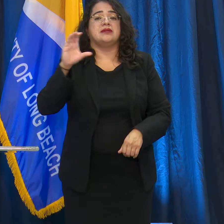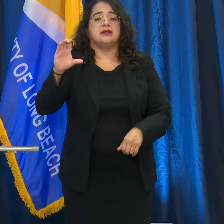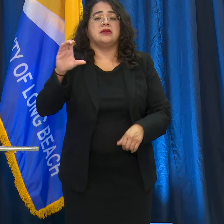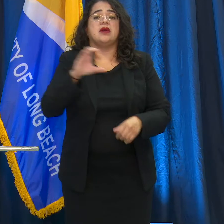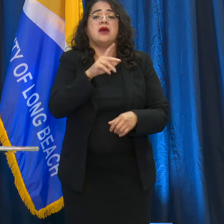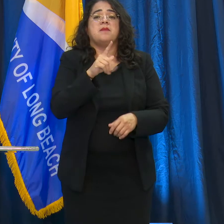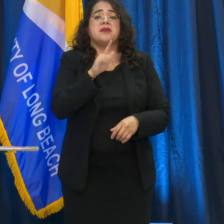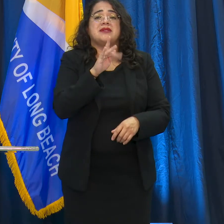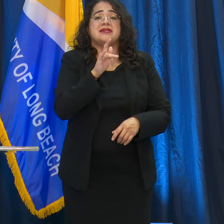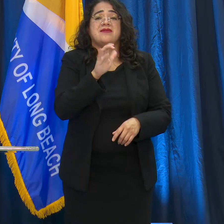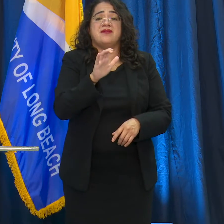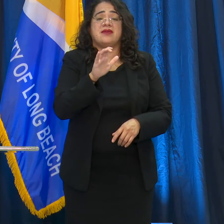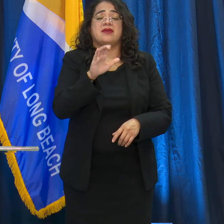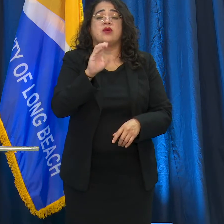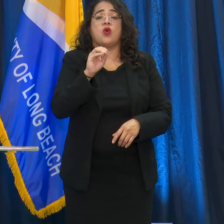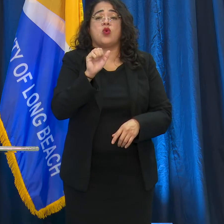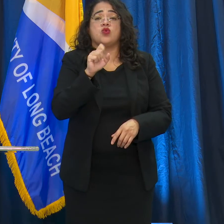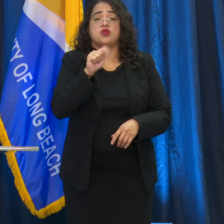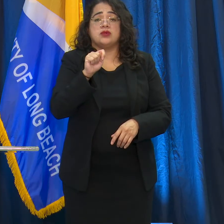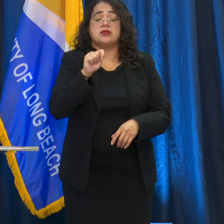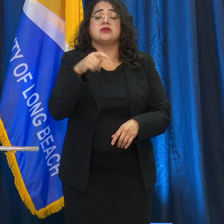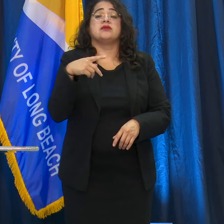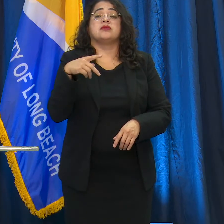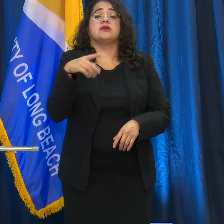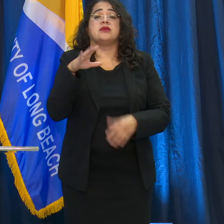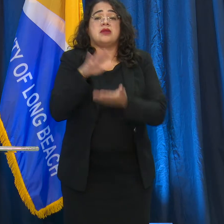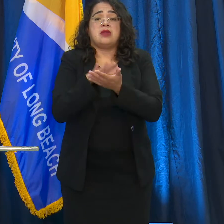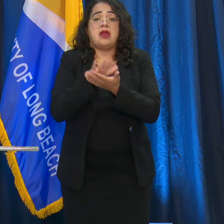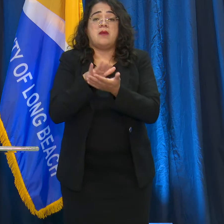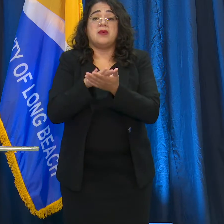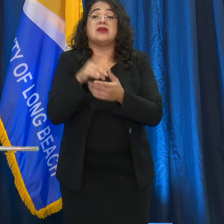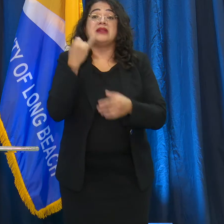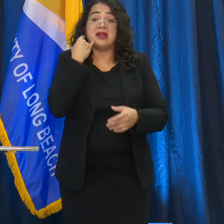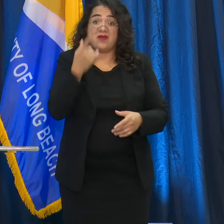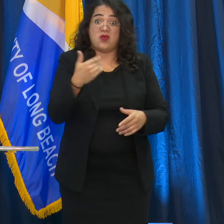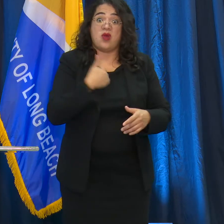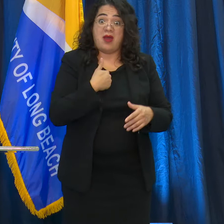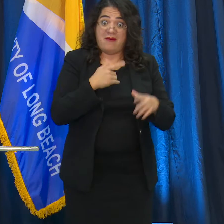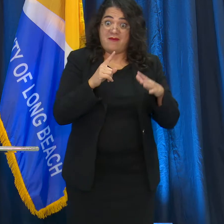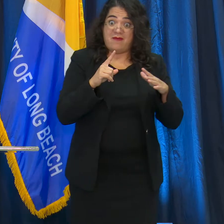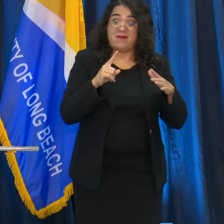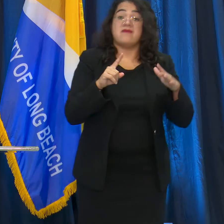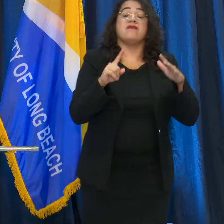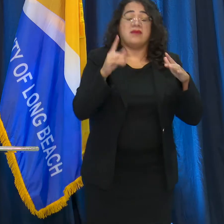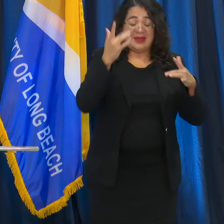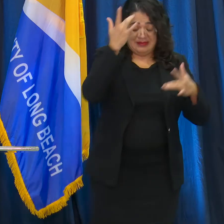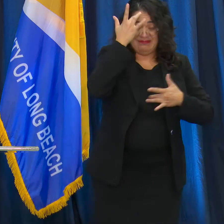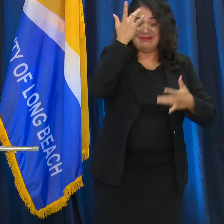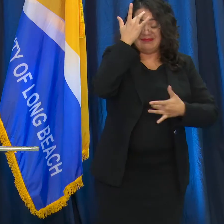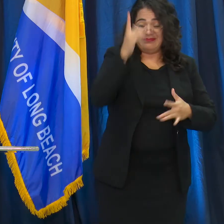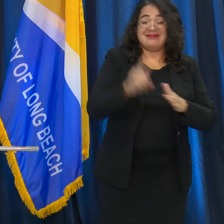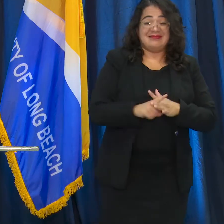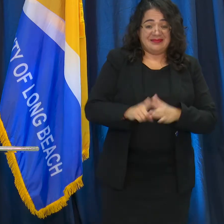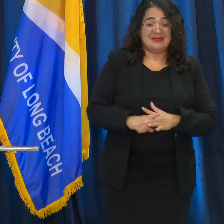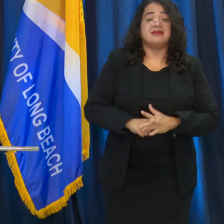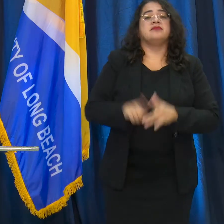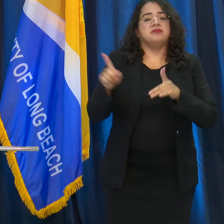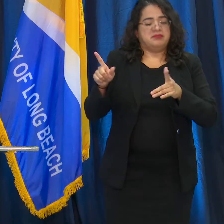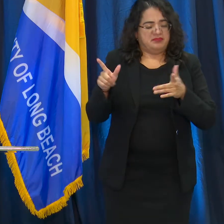and it's for symptomatic patients only. People seeking tests will be assessed for symptoms and if they are assessed